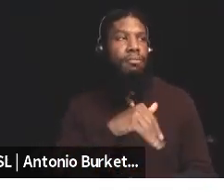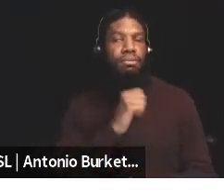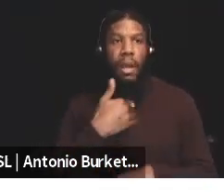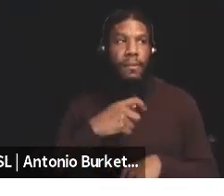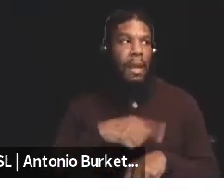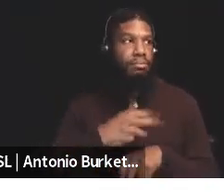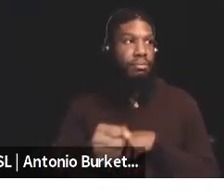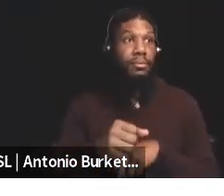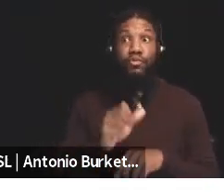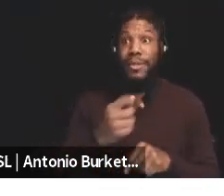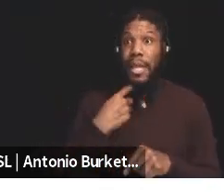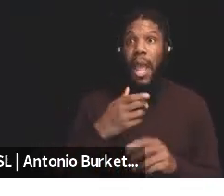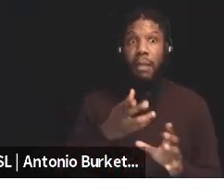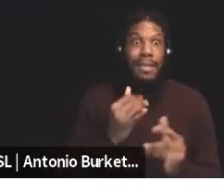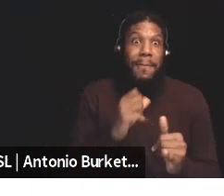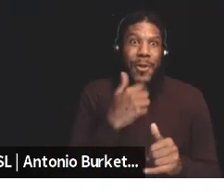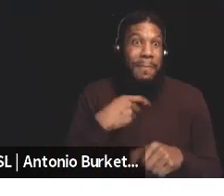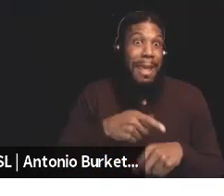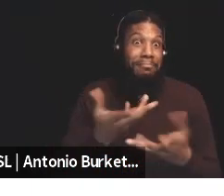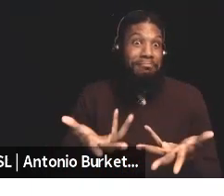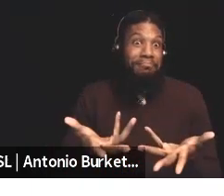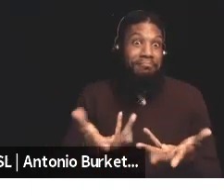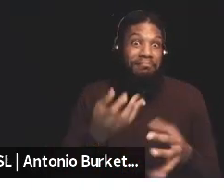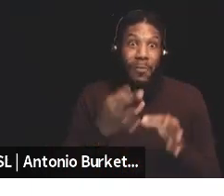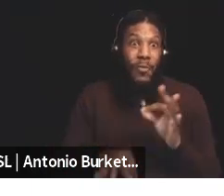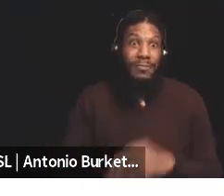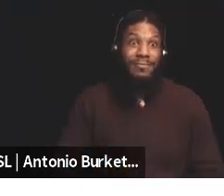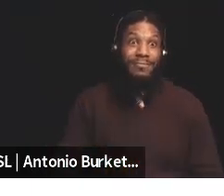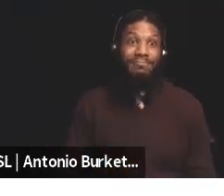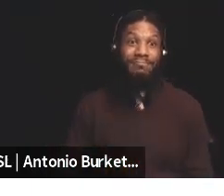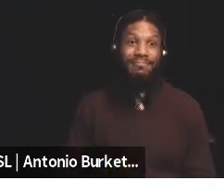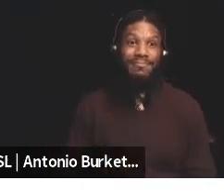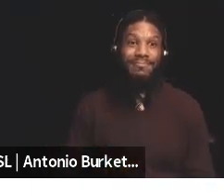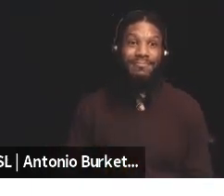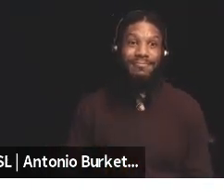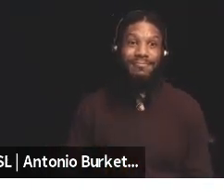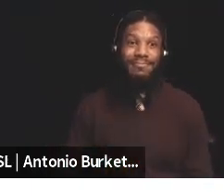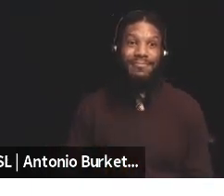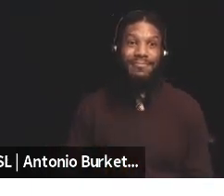me either." [Beth]